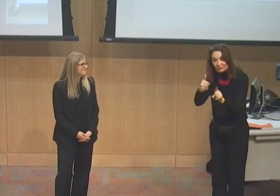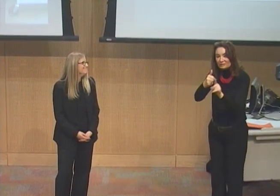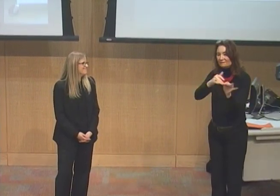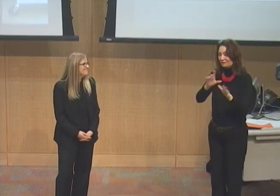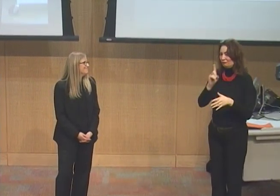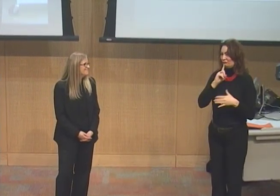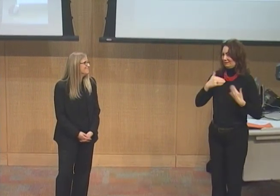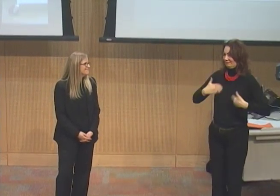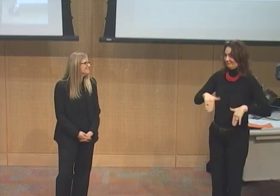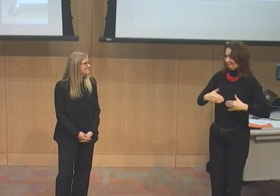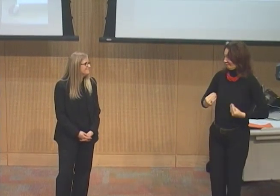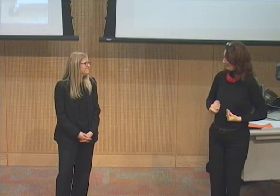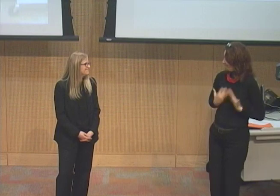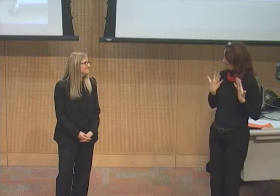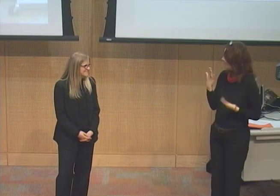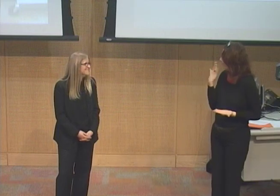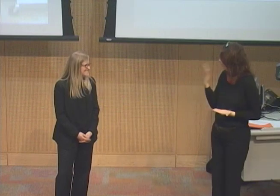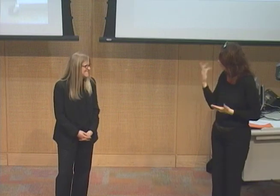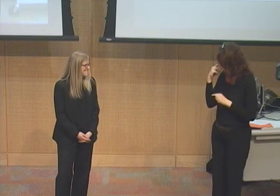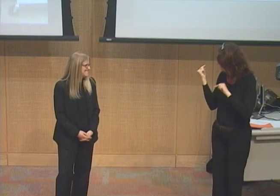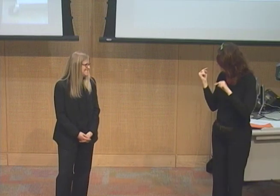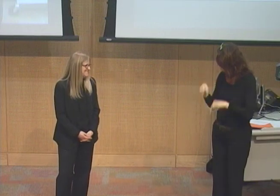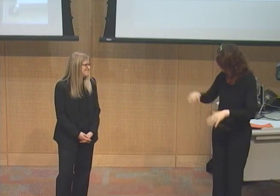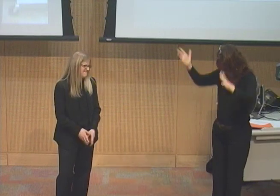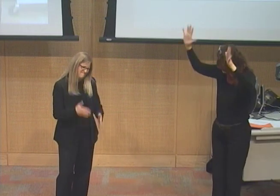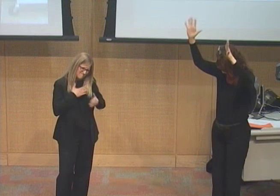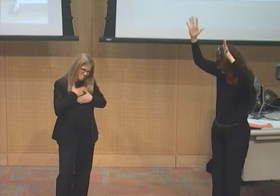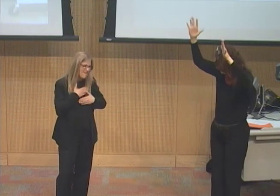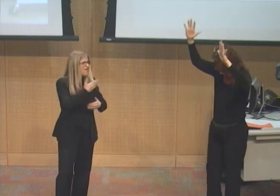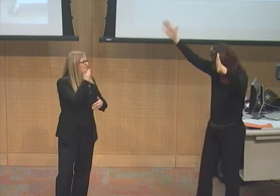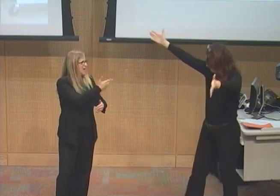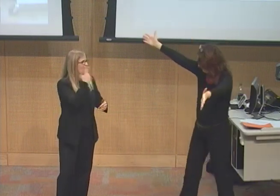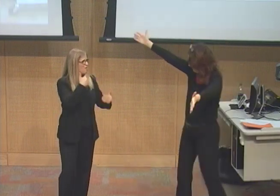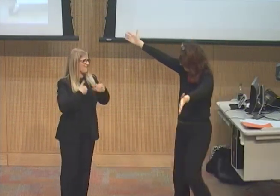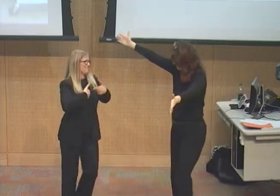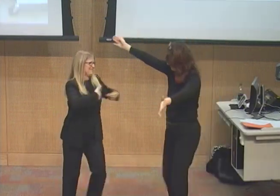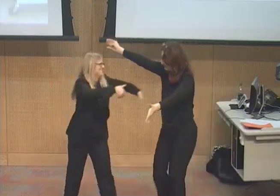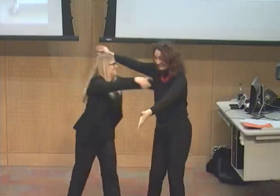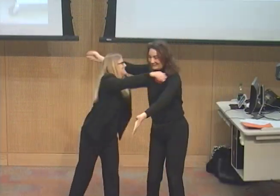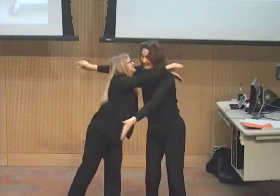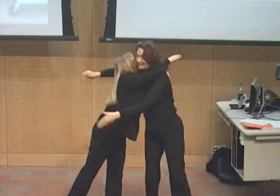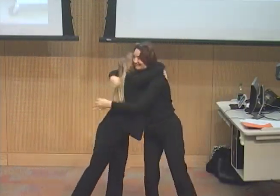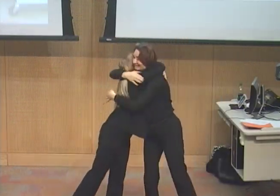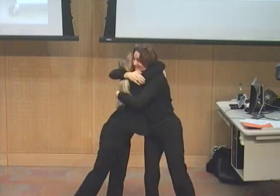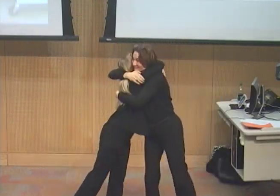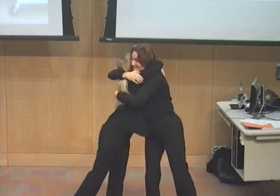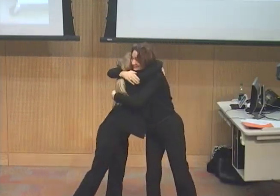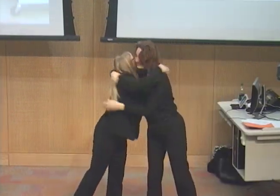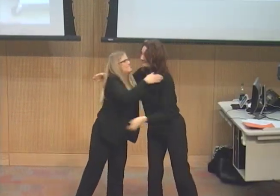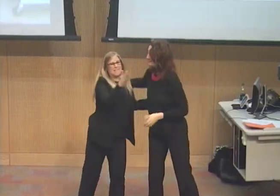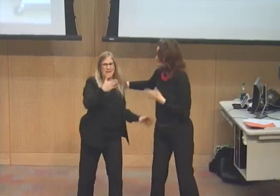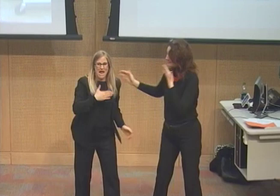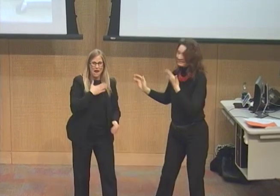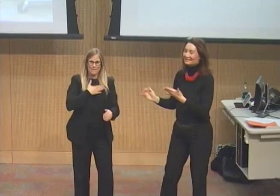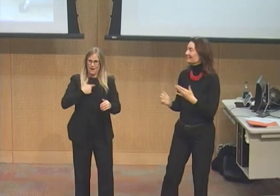the implications and such as they arise. Wonderful work. Thank you for joining us today. Thank you for having me,